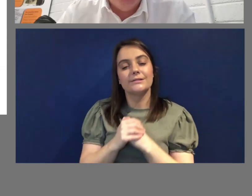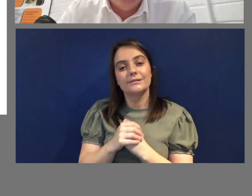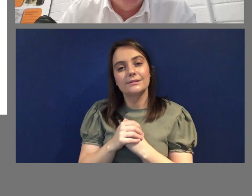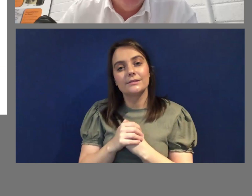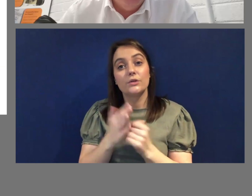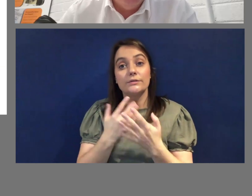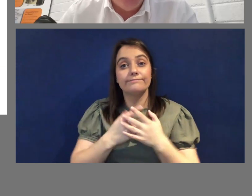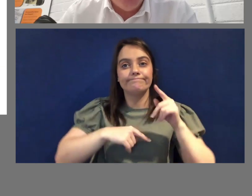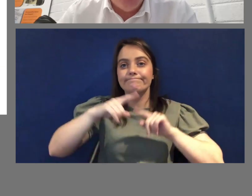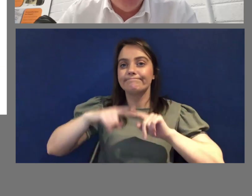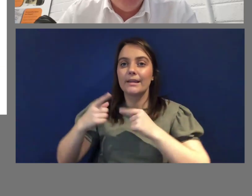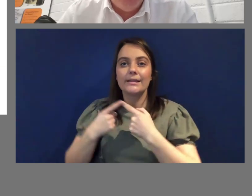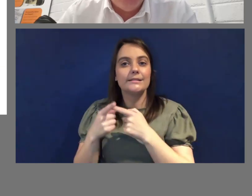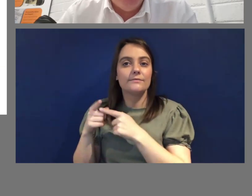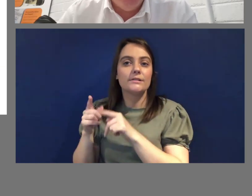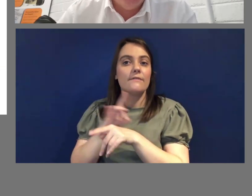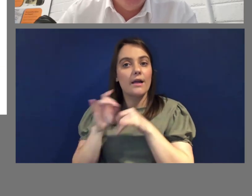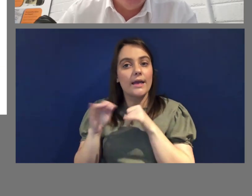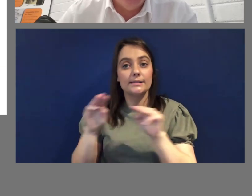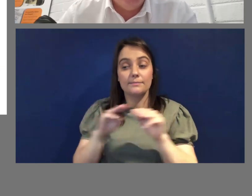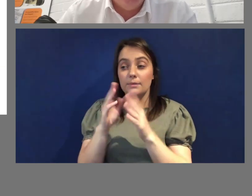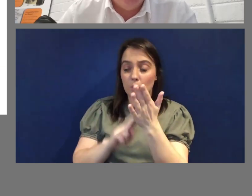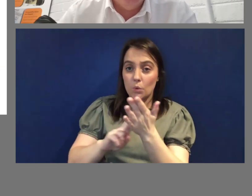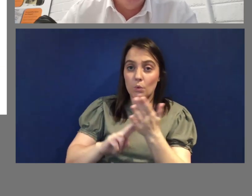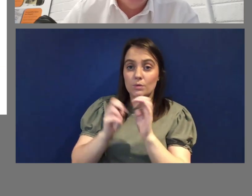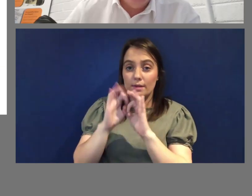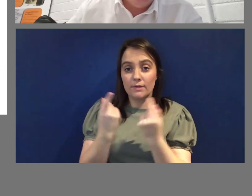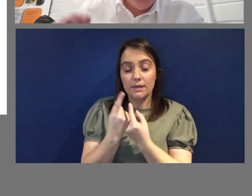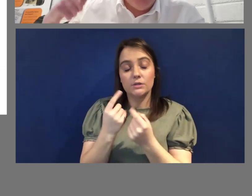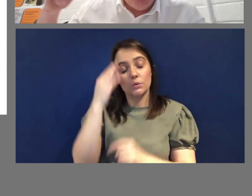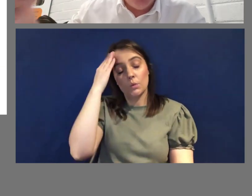users so for some of a Mobility impairment it's the distance away from corners it's been able to